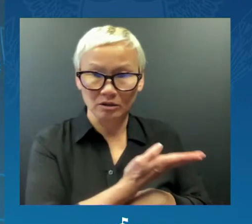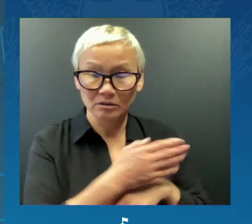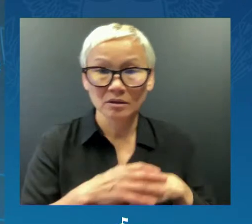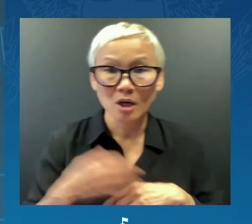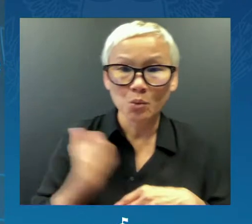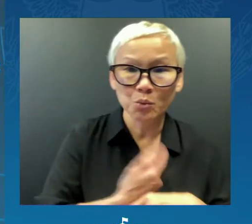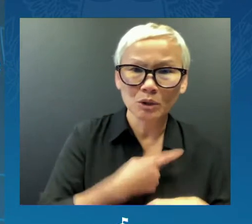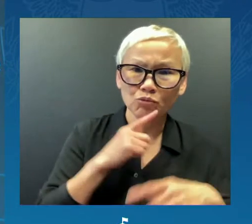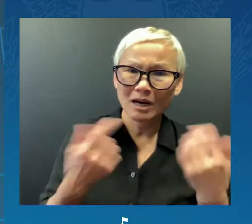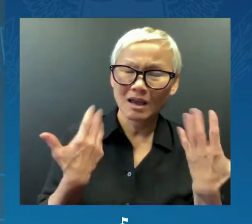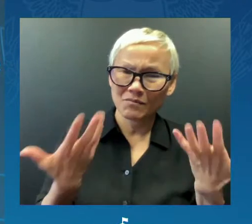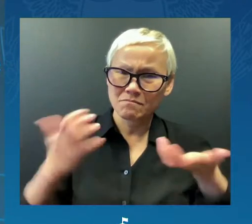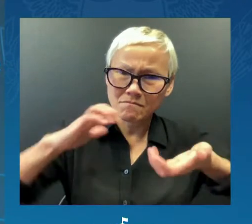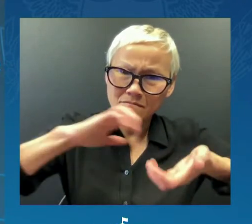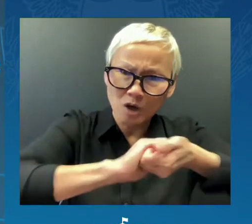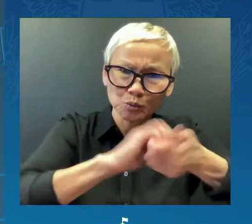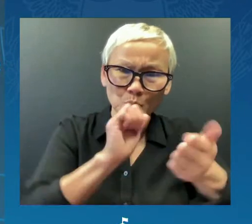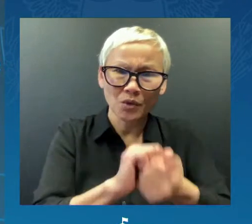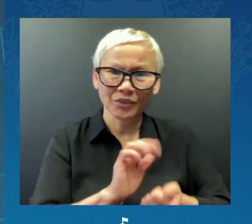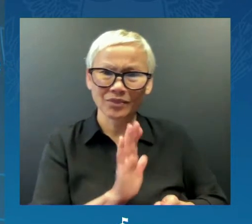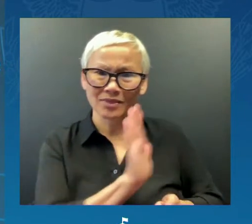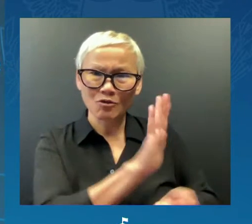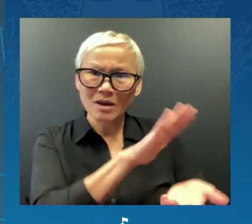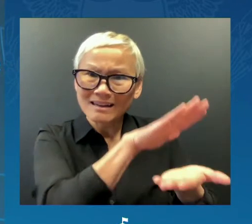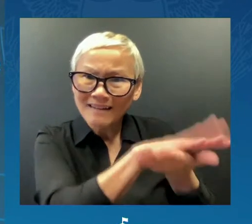and the private sector on education and research